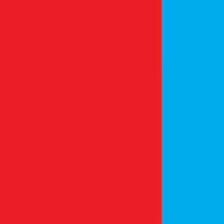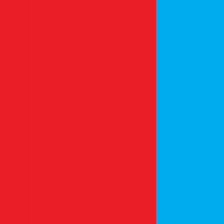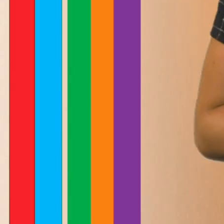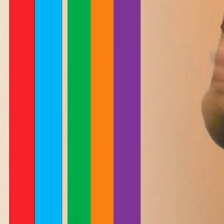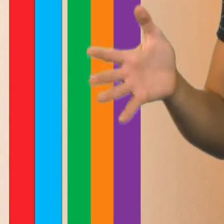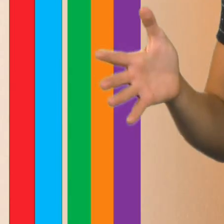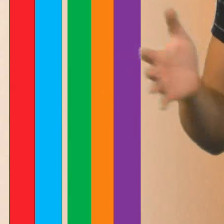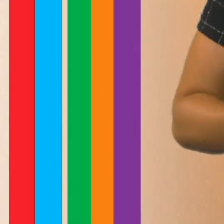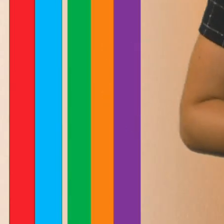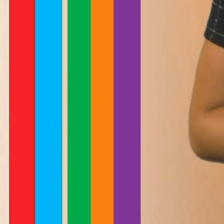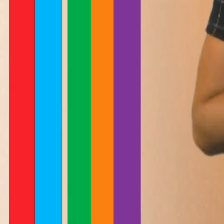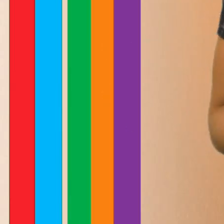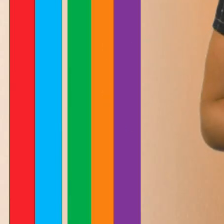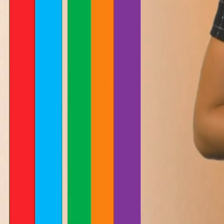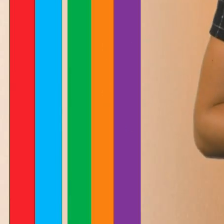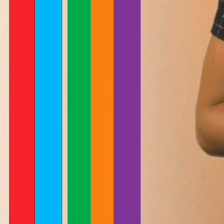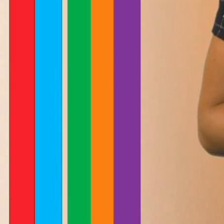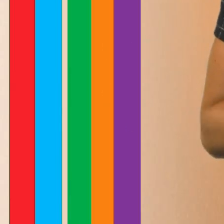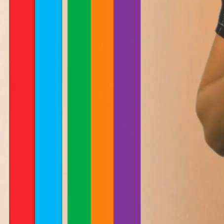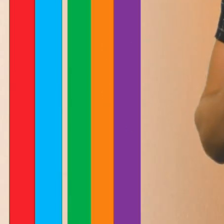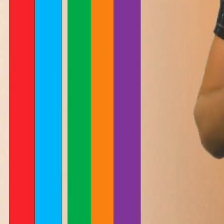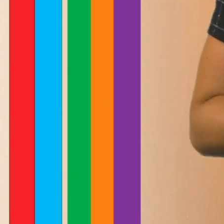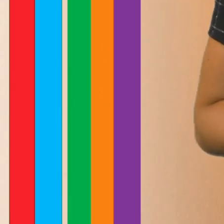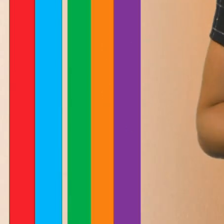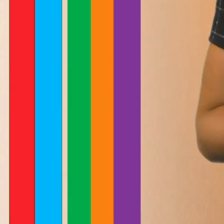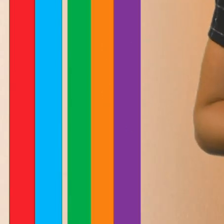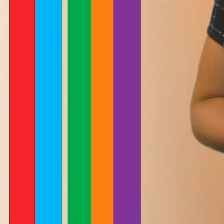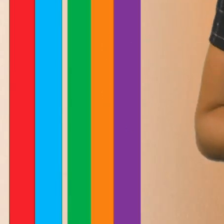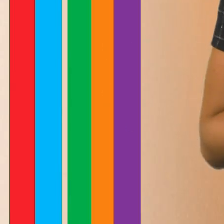Hello again, everyone. We're so glad you could join us for Learning@Home TV.